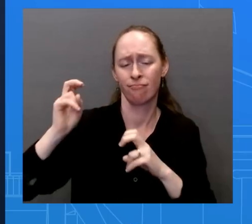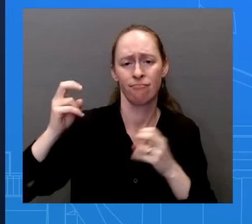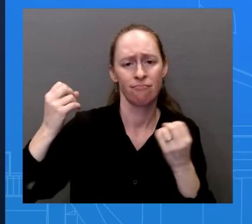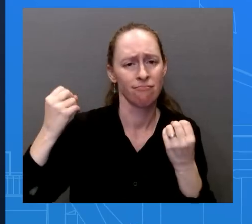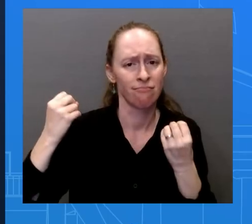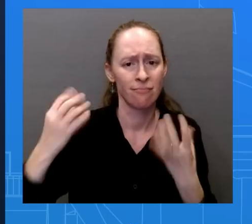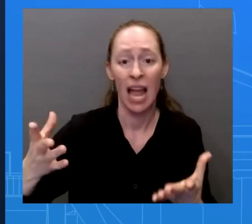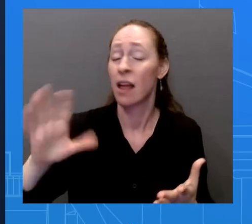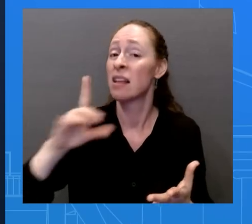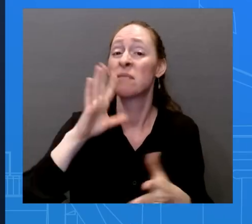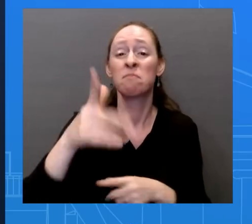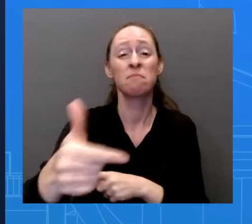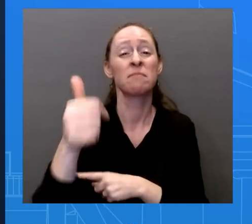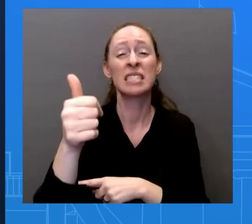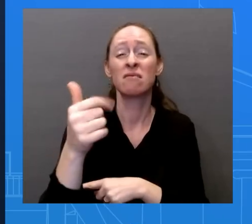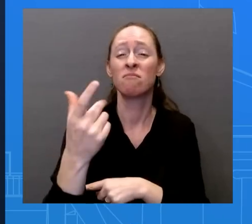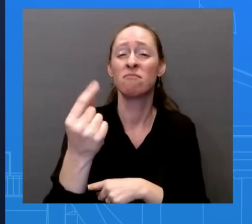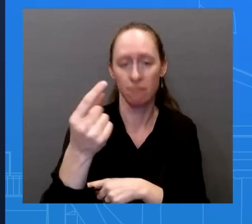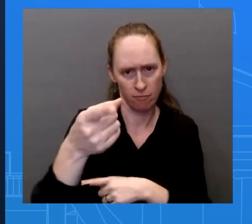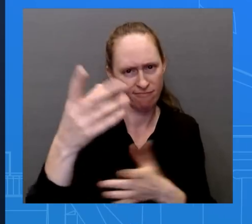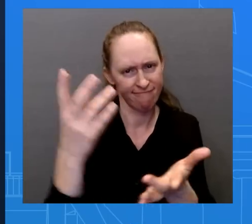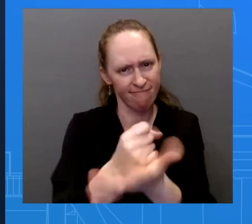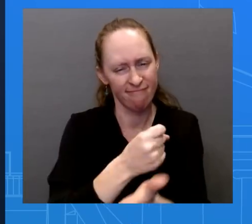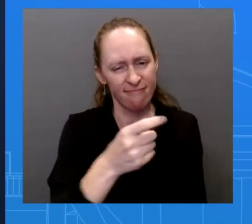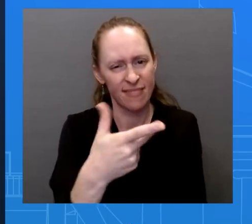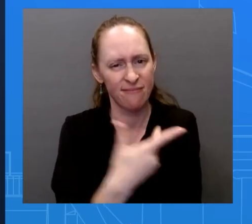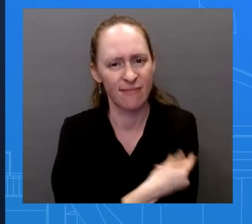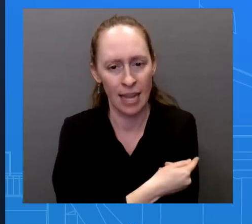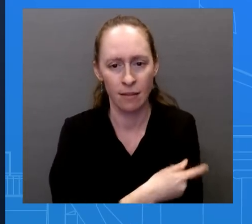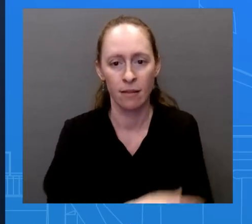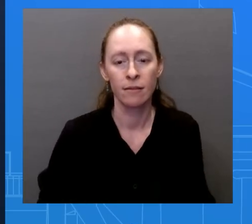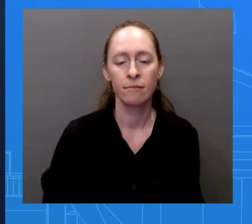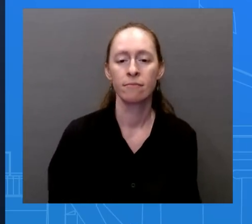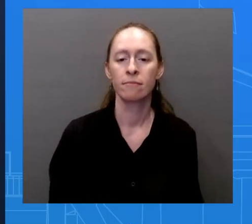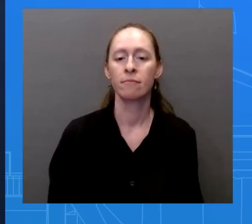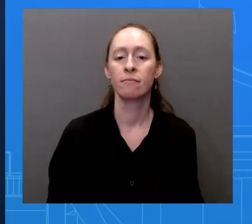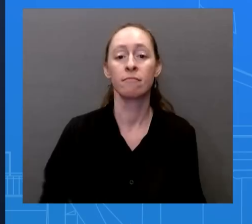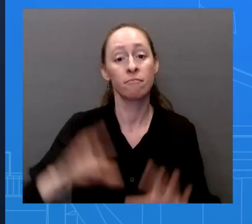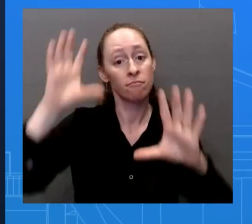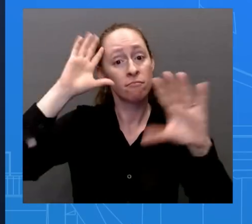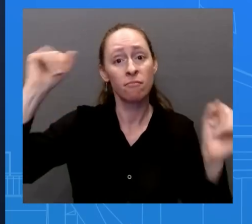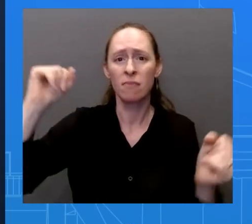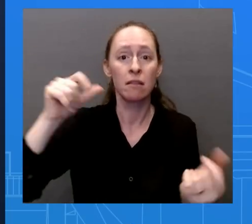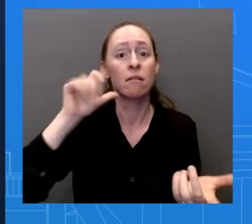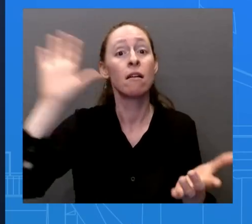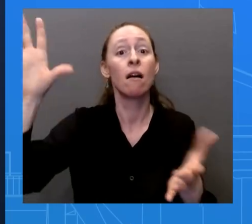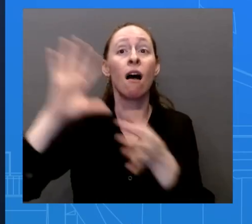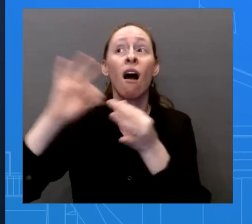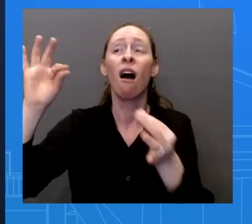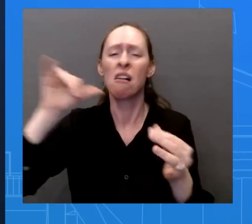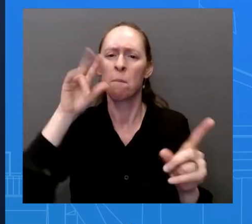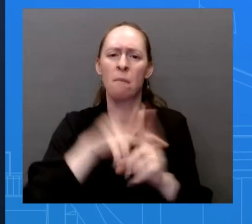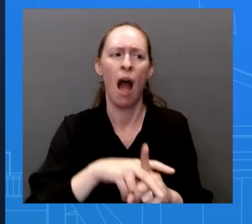has anything to do with what's happening right now. Ms. Jean-Pierre: Go ahead, Karen. The Press: Two follow-ups, if I can, on topics that you talked about. When you say that you expect there to be a pickup